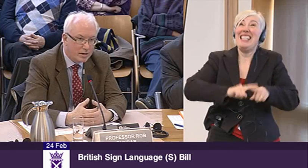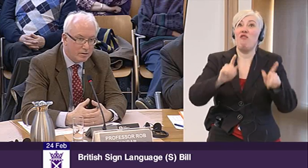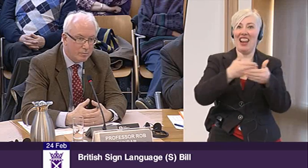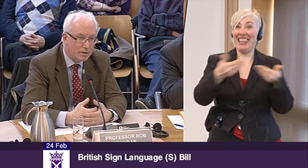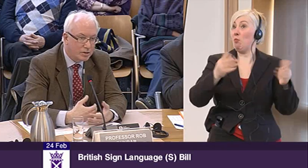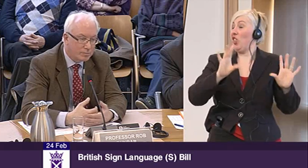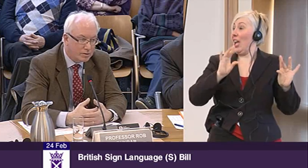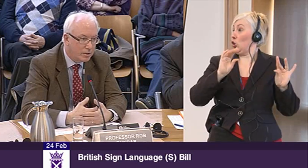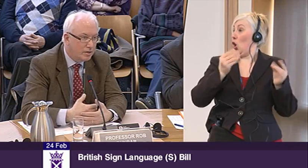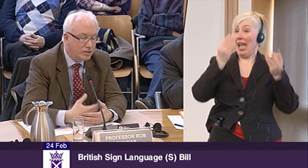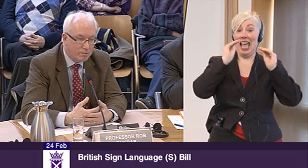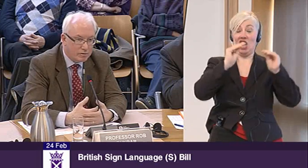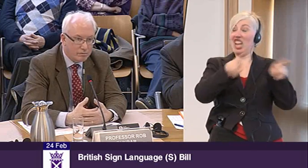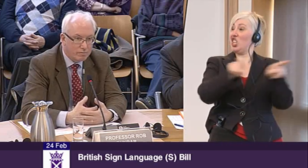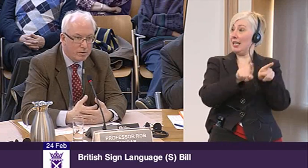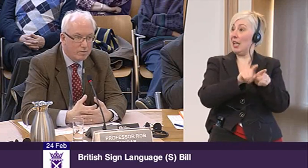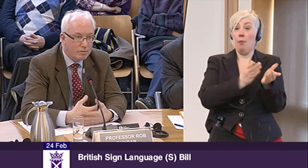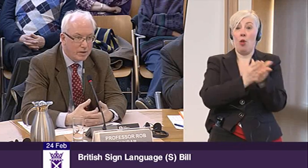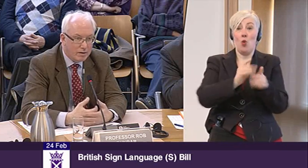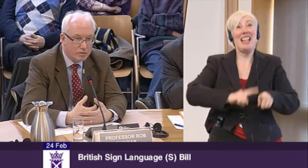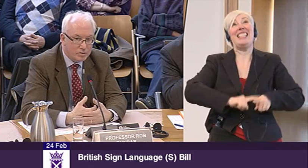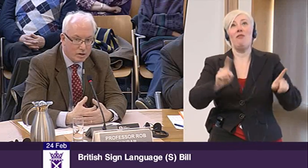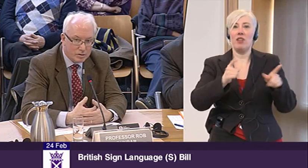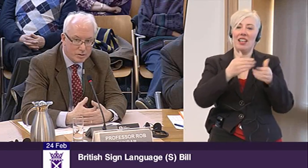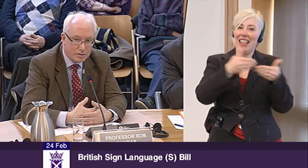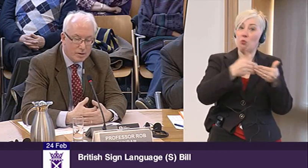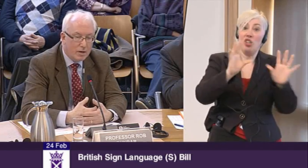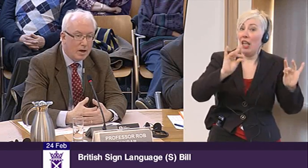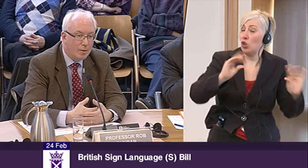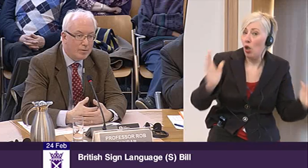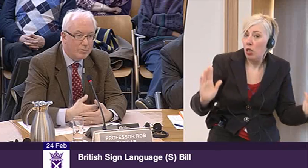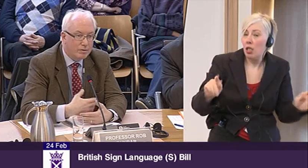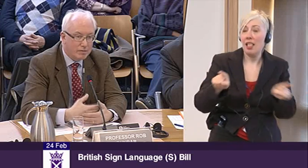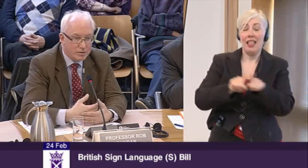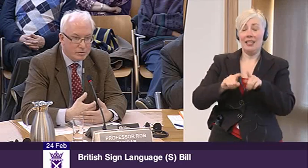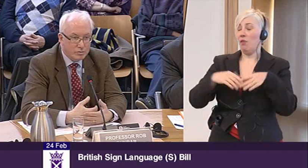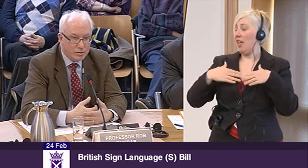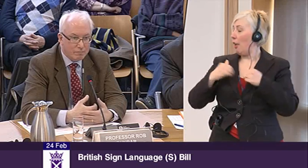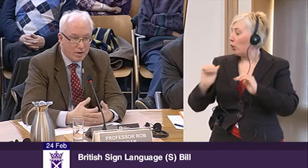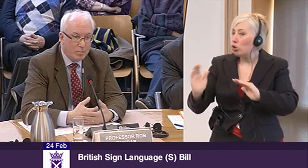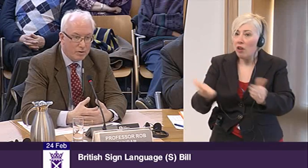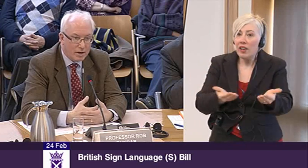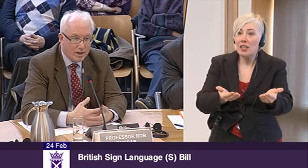That is true of many other services, such as health services. When somebody needs to